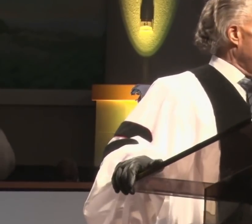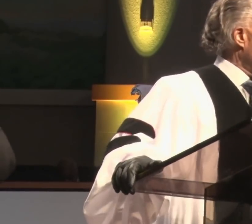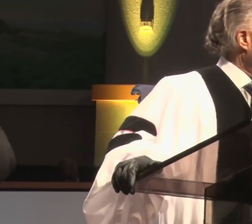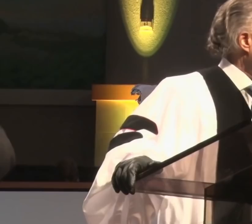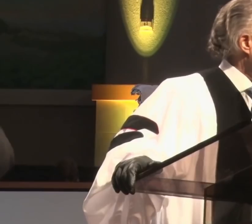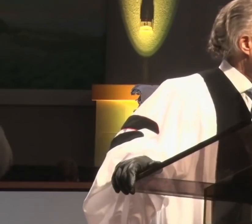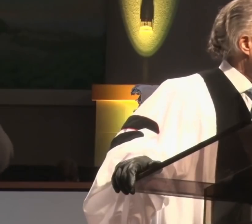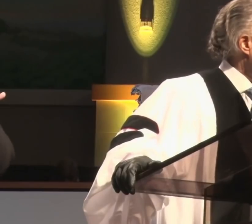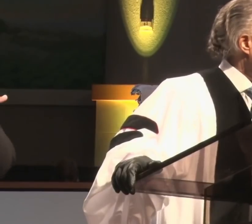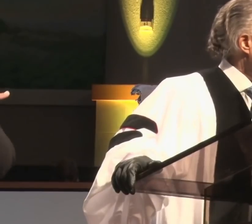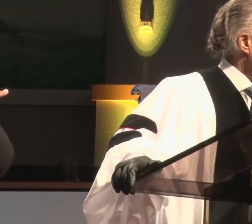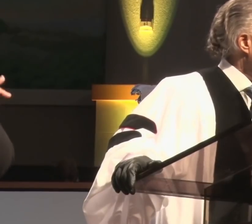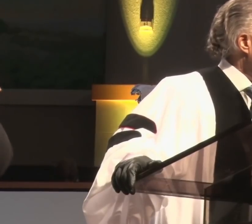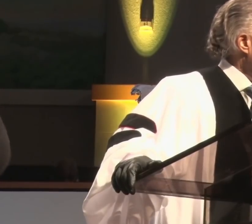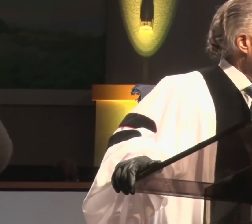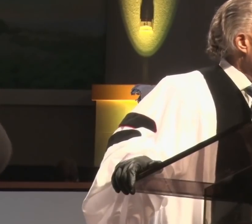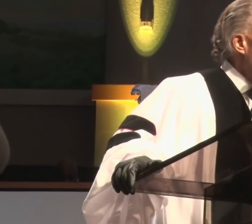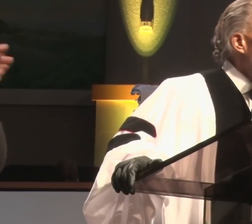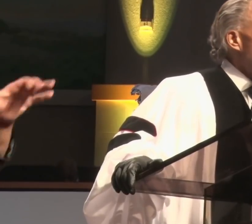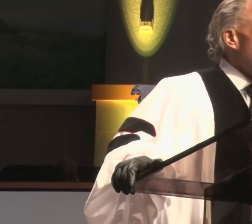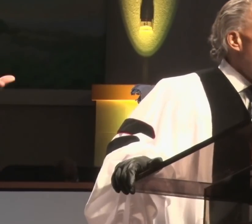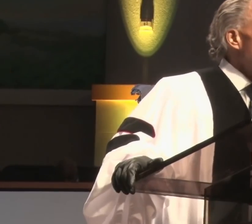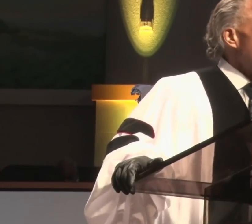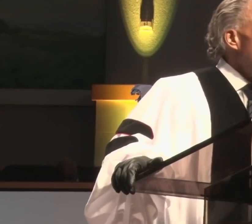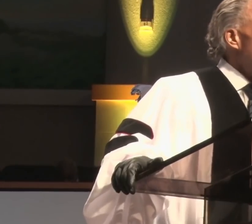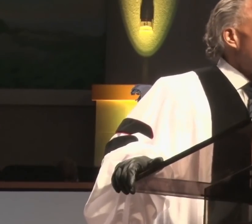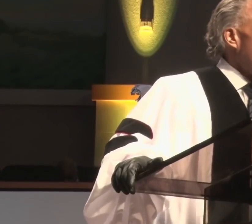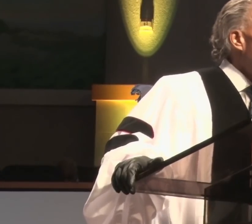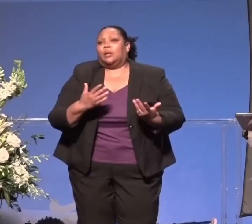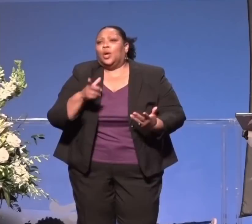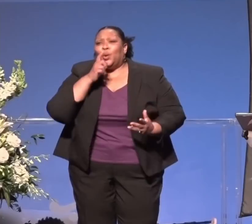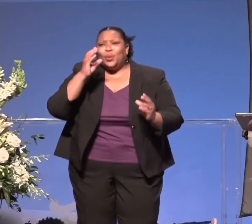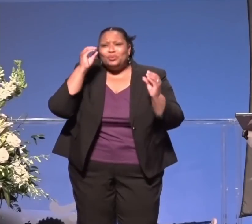THAT YOUR FATE IS GOING TO BE